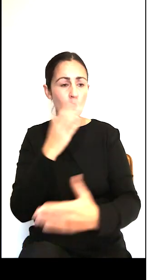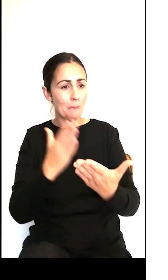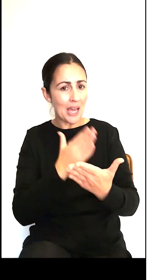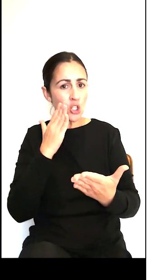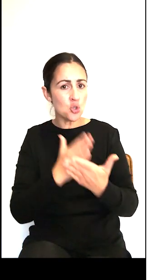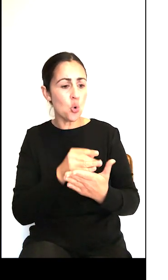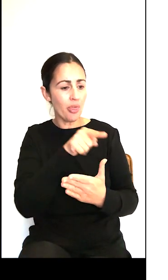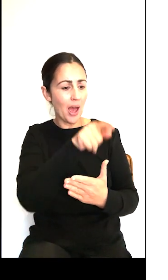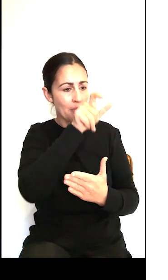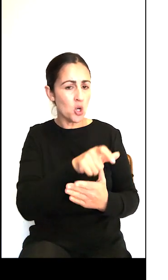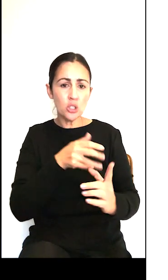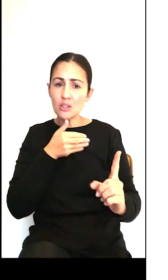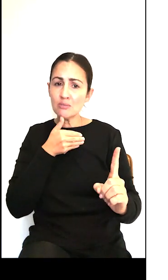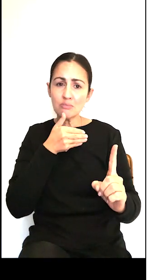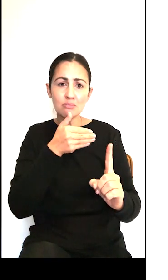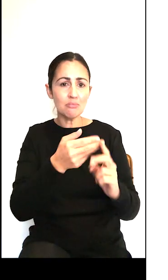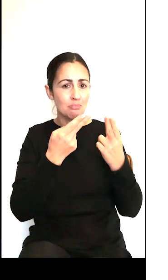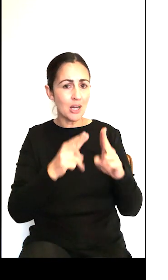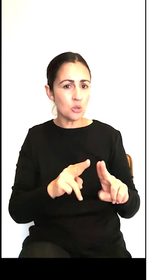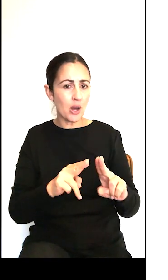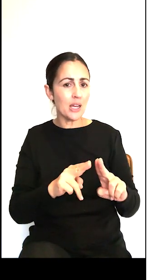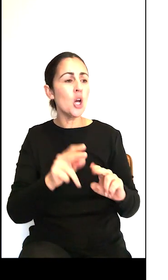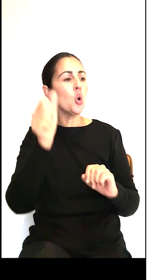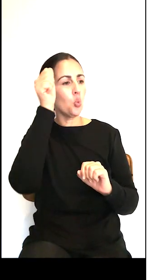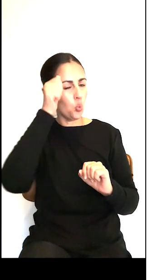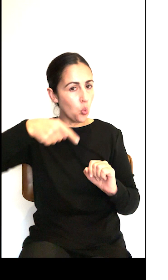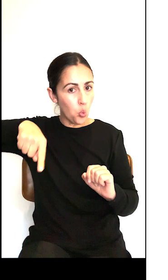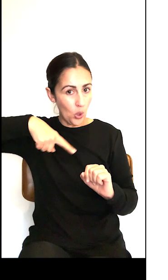a carer about the communication and ensuring that the wishes of those that you